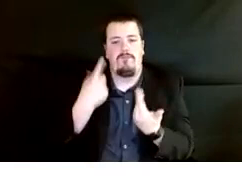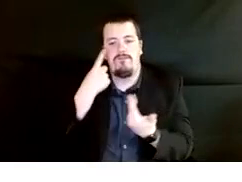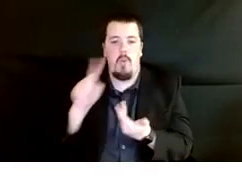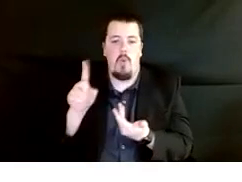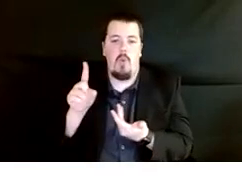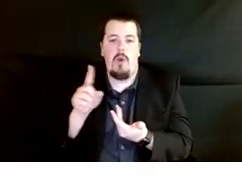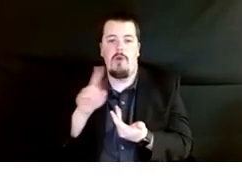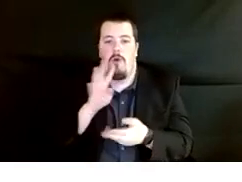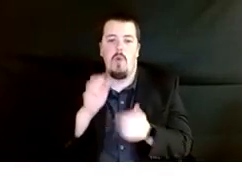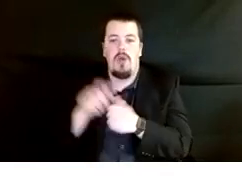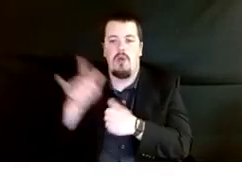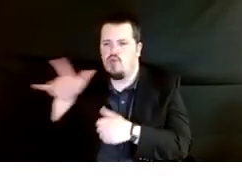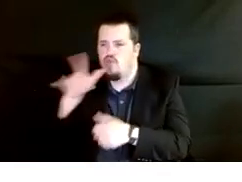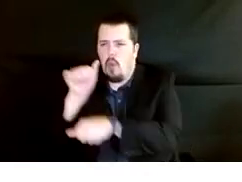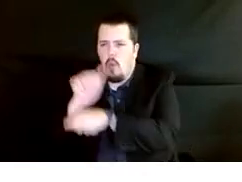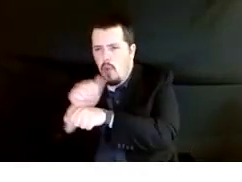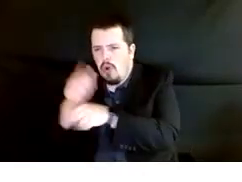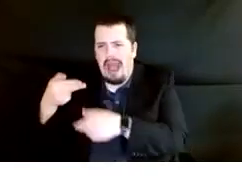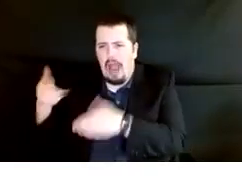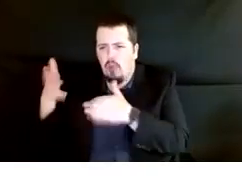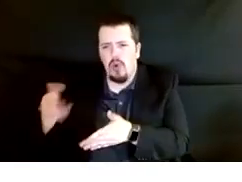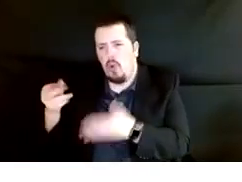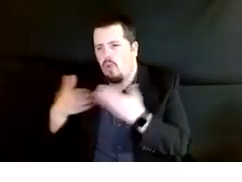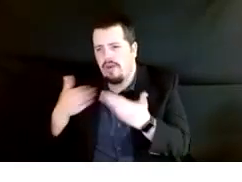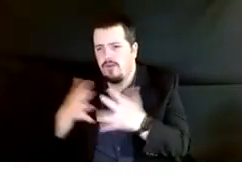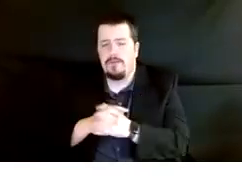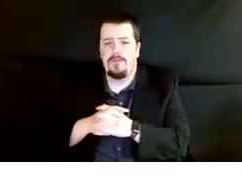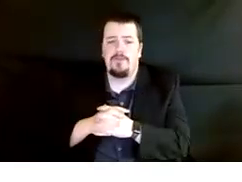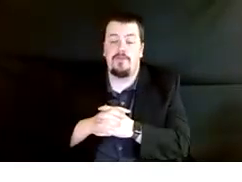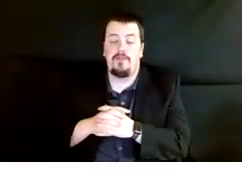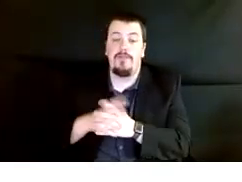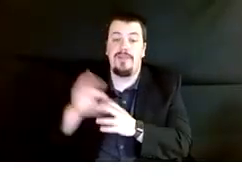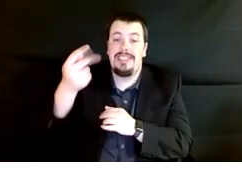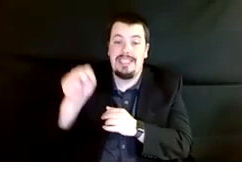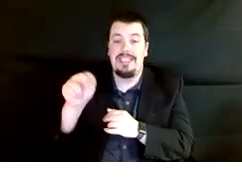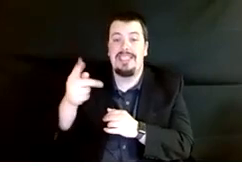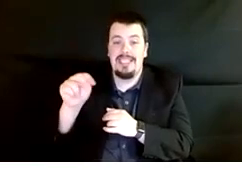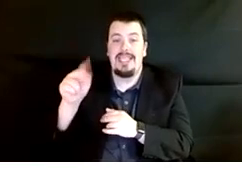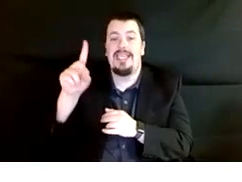the employer and um, so again the Tennessee Disability Coalition if you're in Tennessee